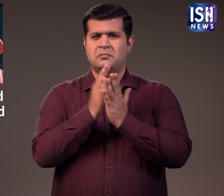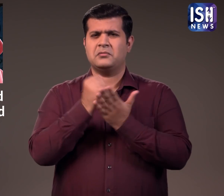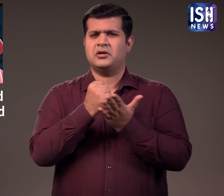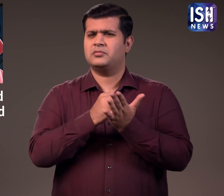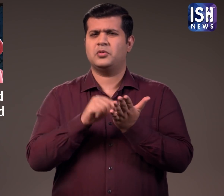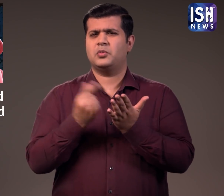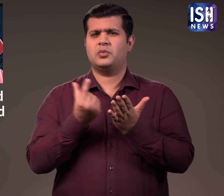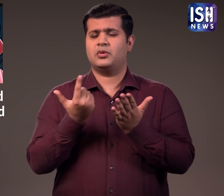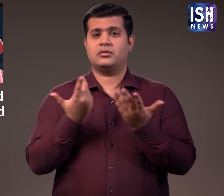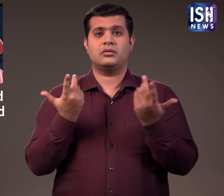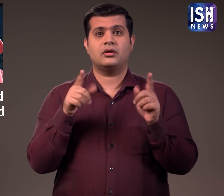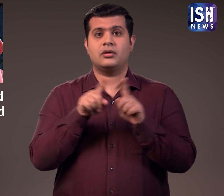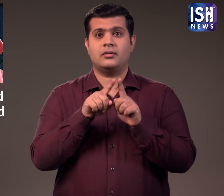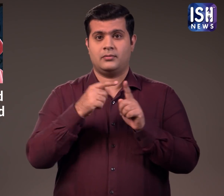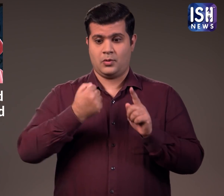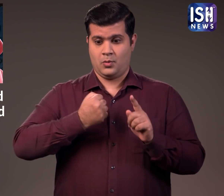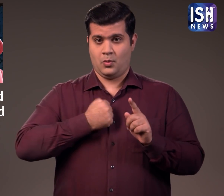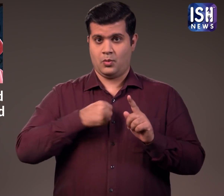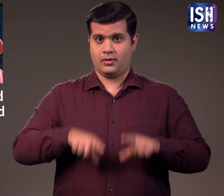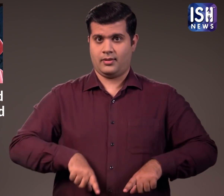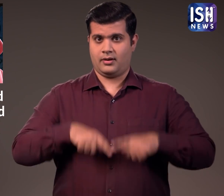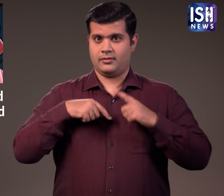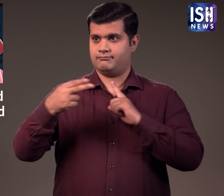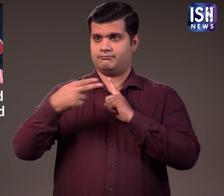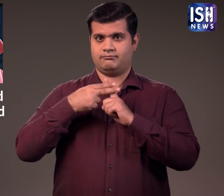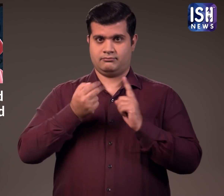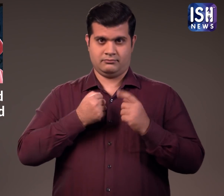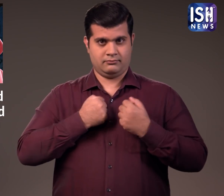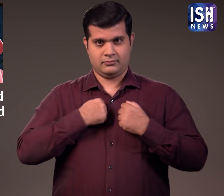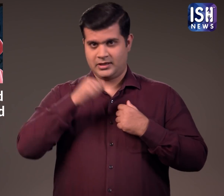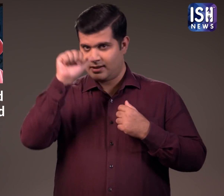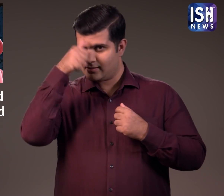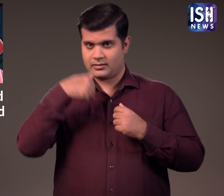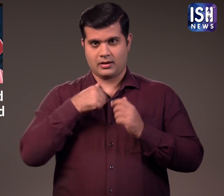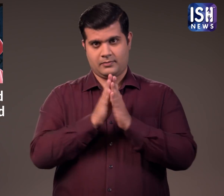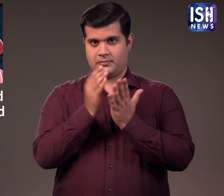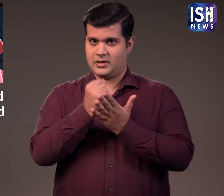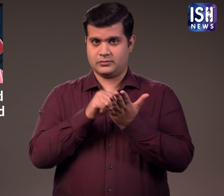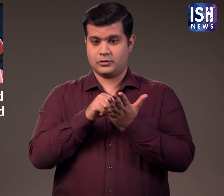A passport is needed when a person of a particular country - say India -